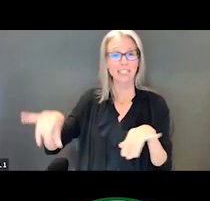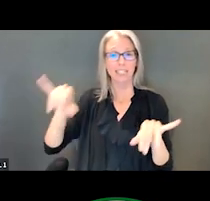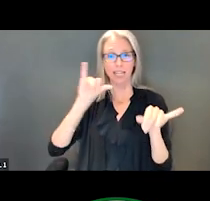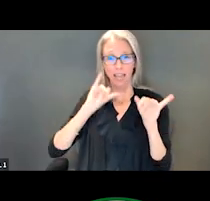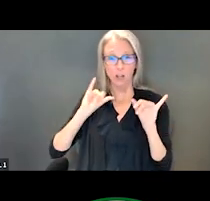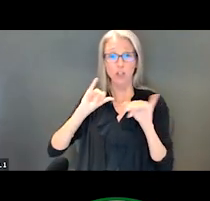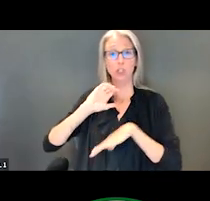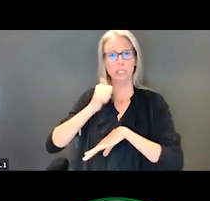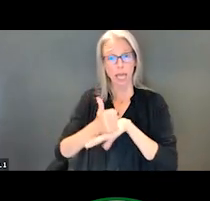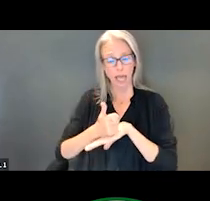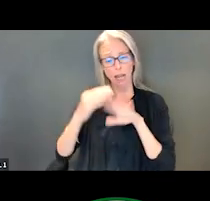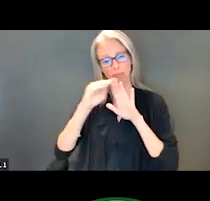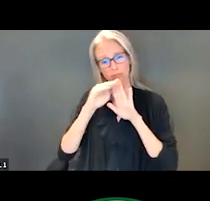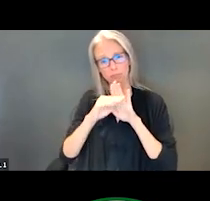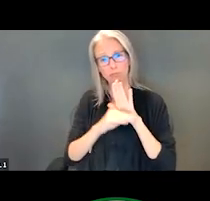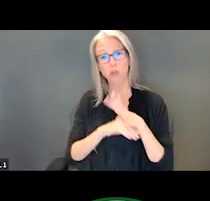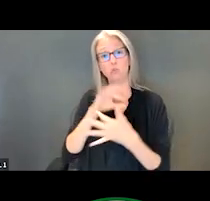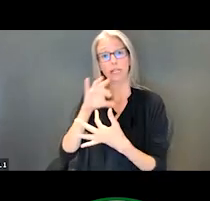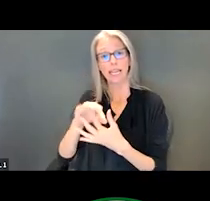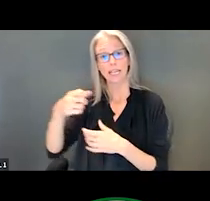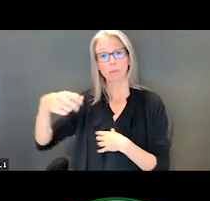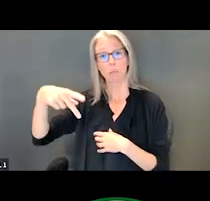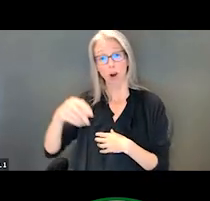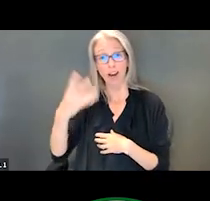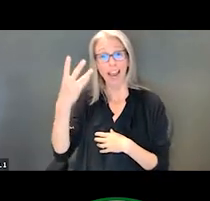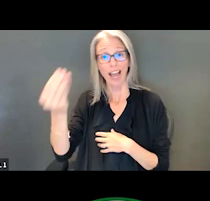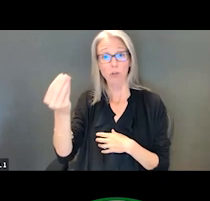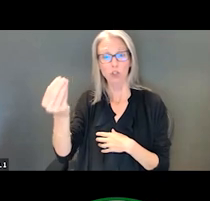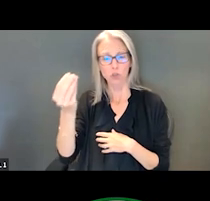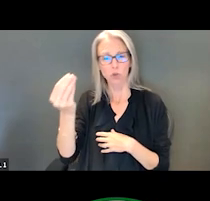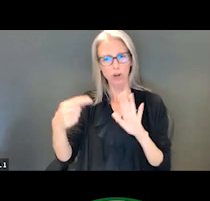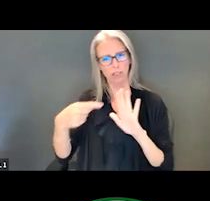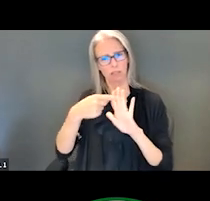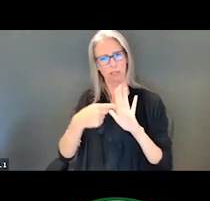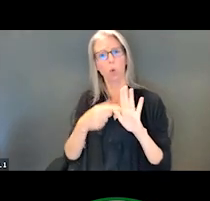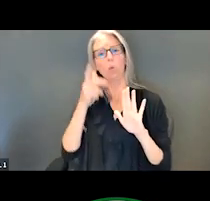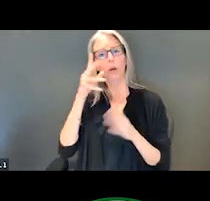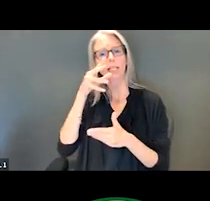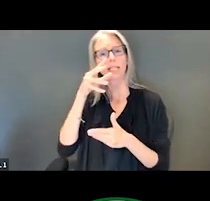Alongside the accessibility needs that might require a certain amount of infrastructure